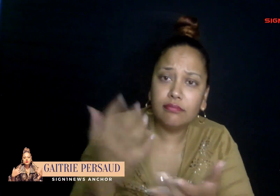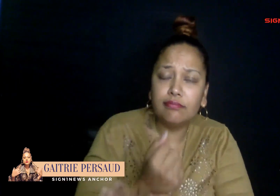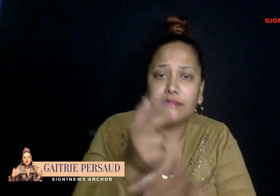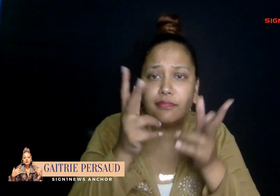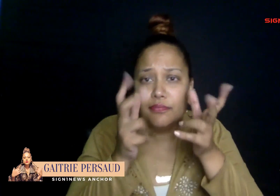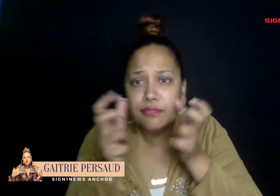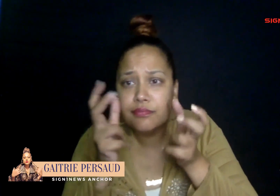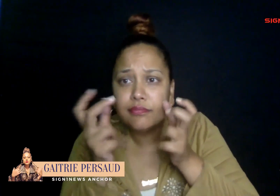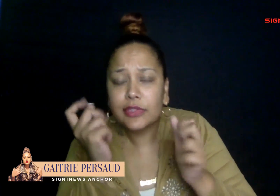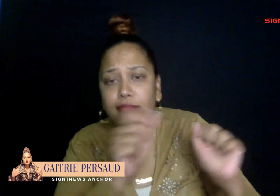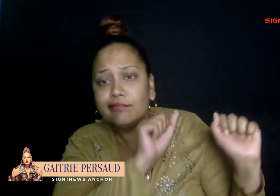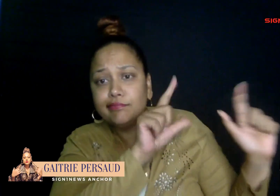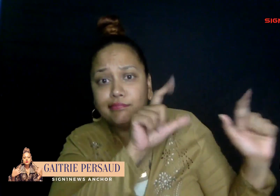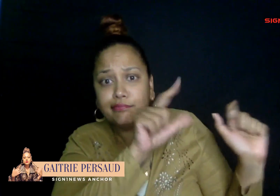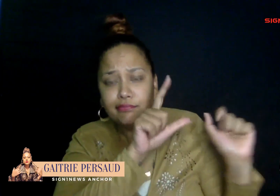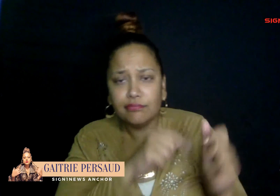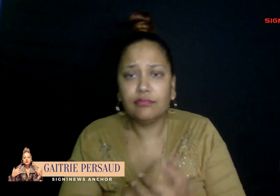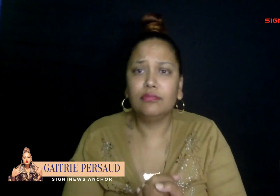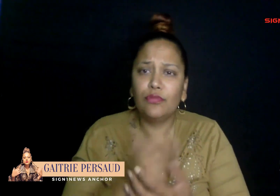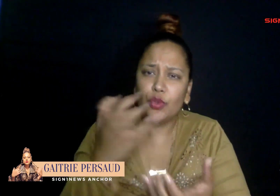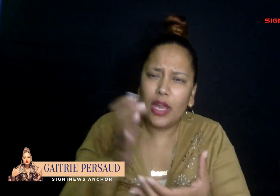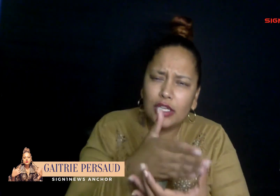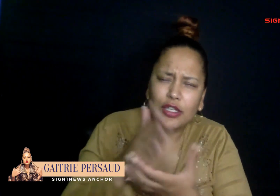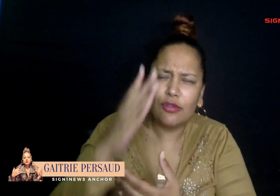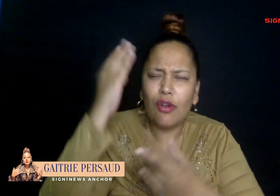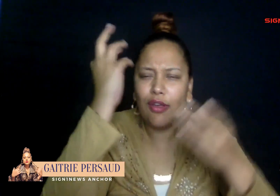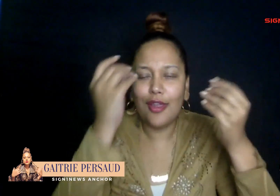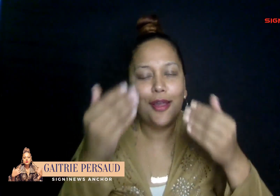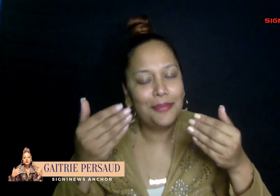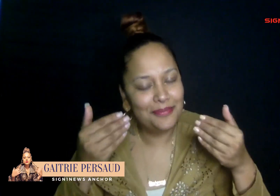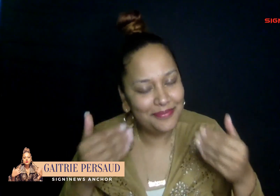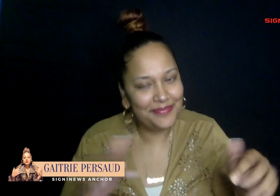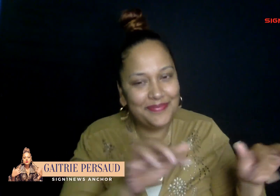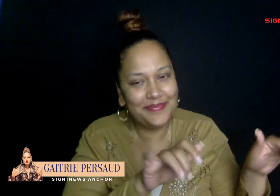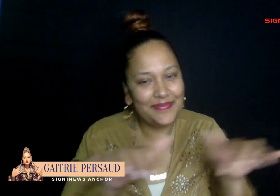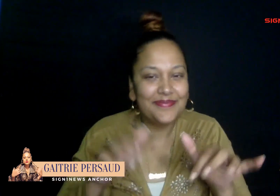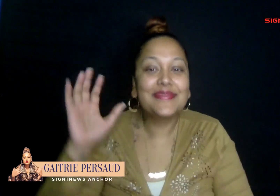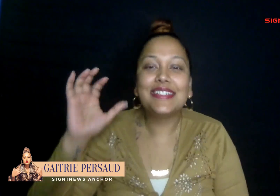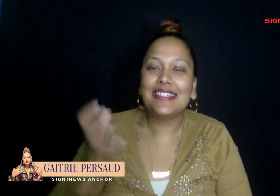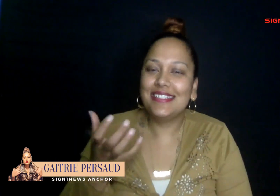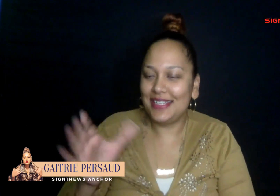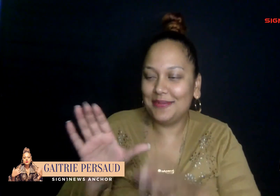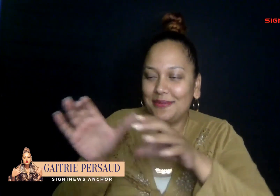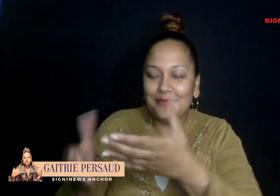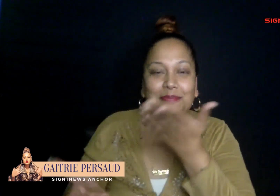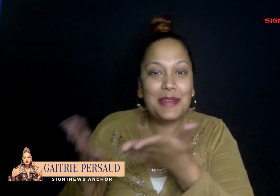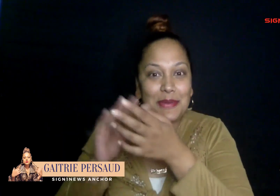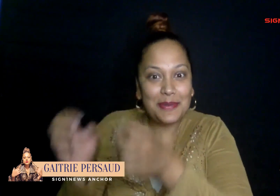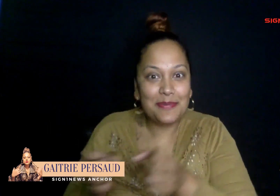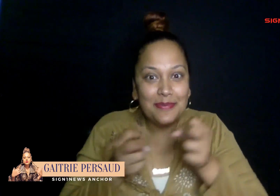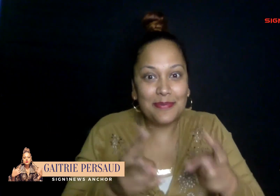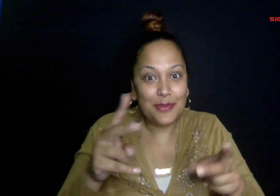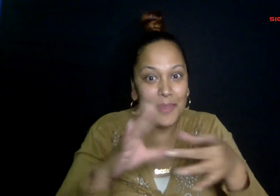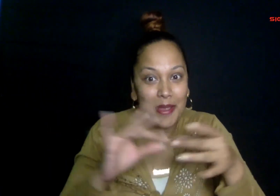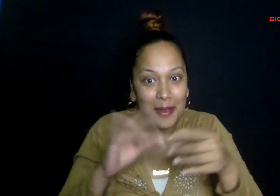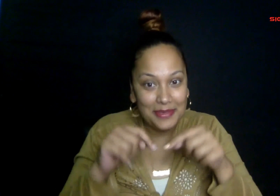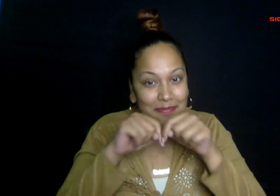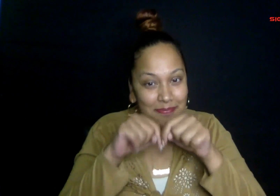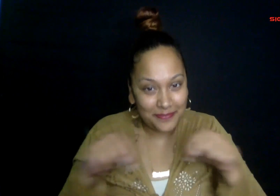stories making headlines today if you post an interesting comment about this update we